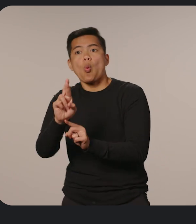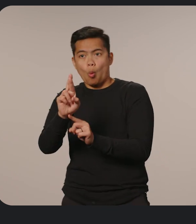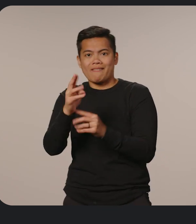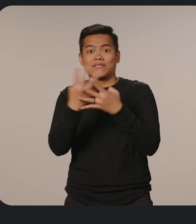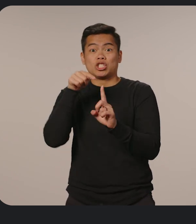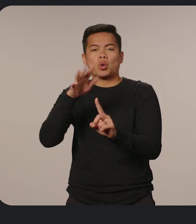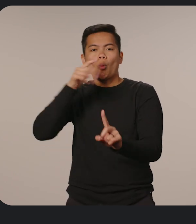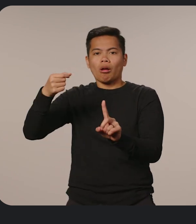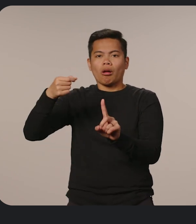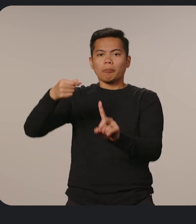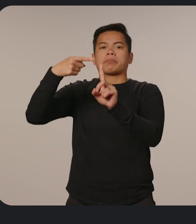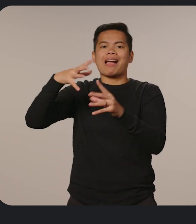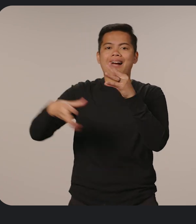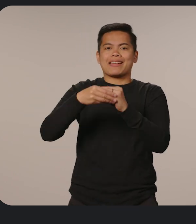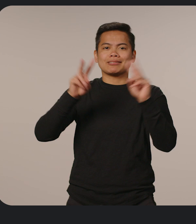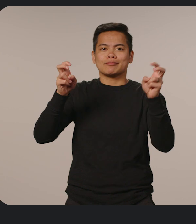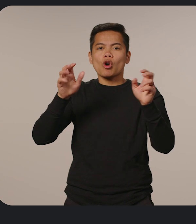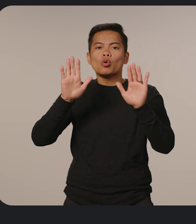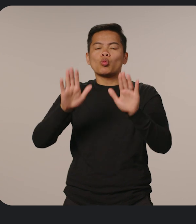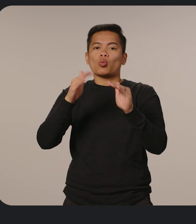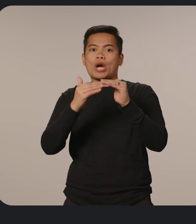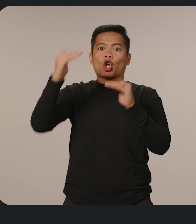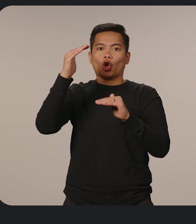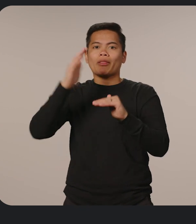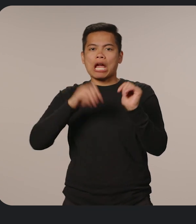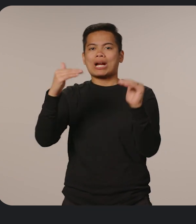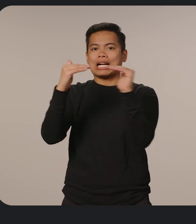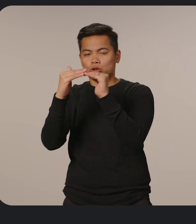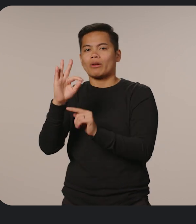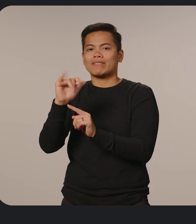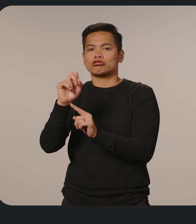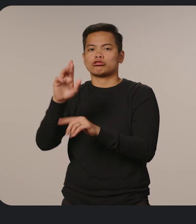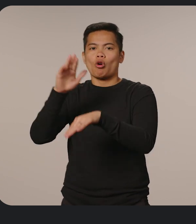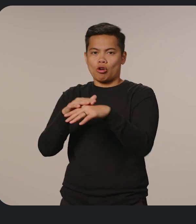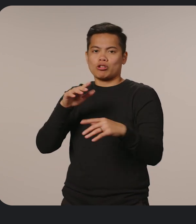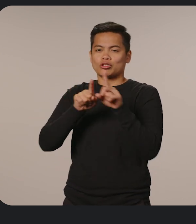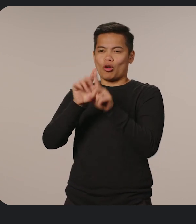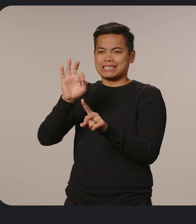filter on the query adding a greater than or equal to filter on the Stars field